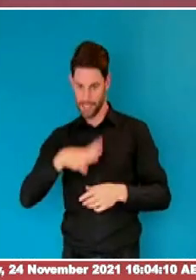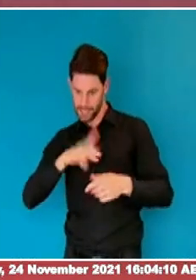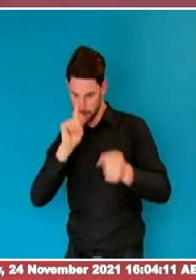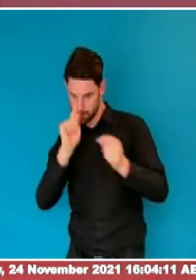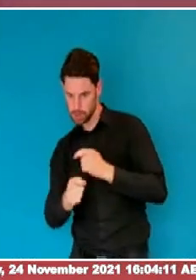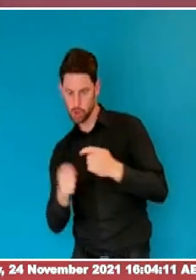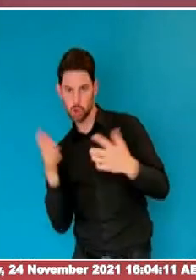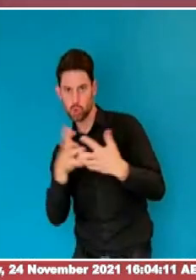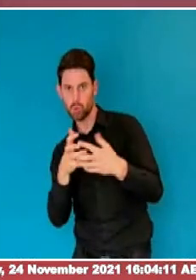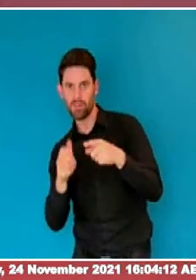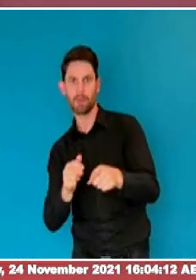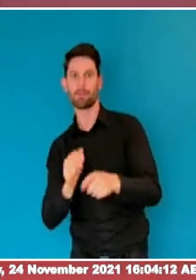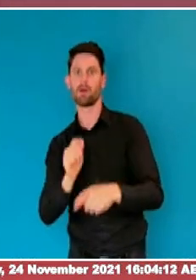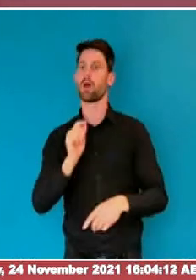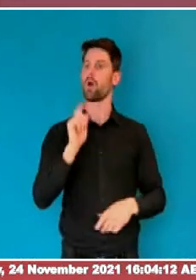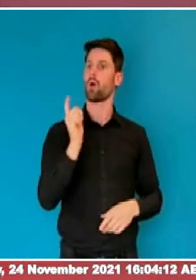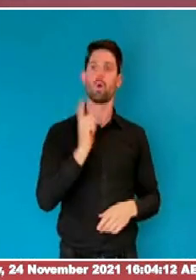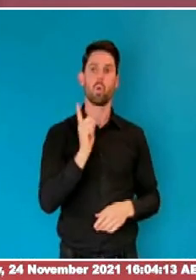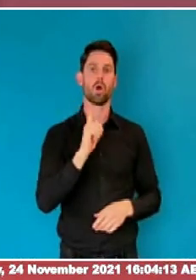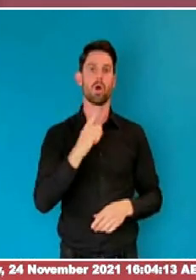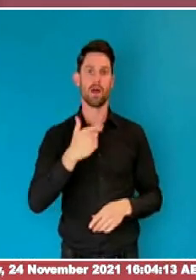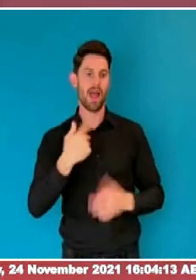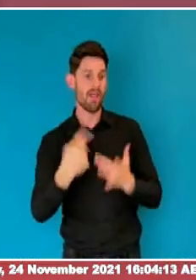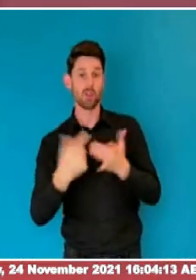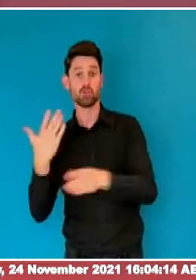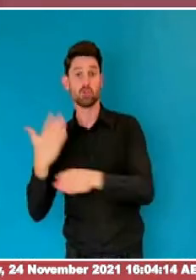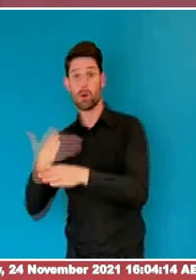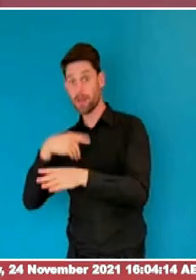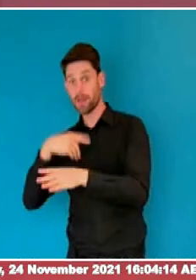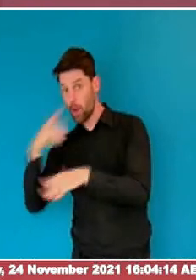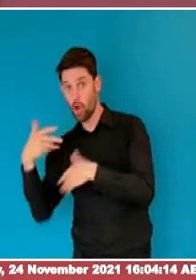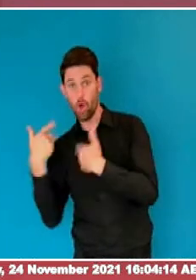someone in the workplace or worse. So we take it really seriously.